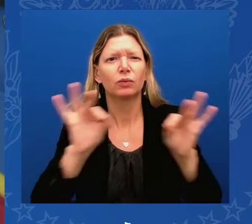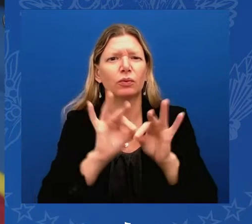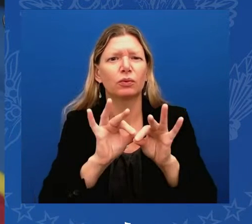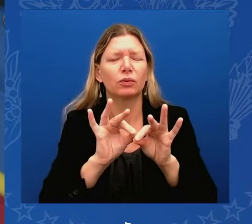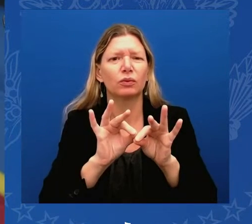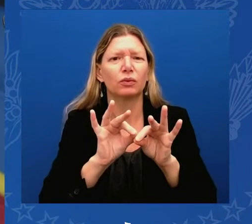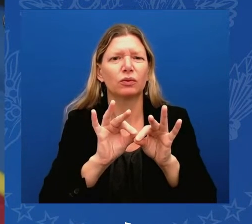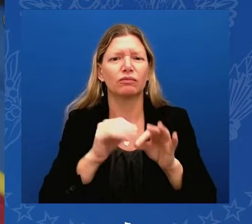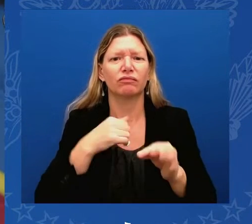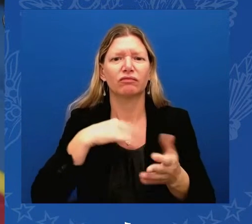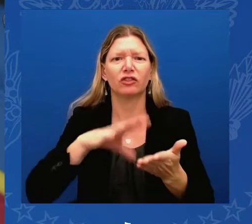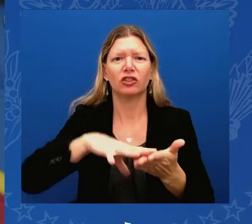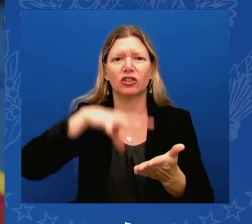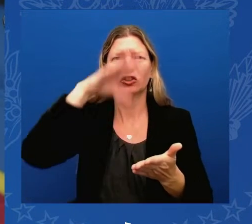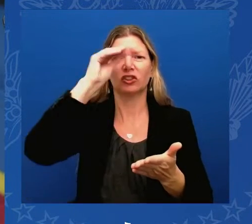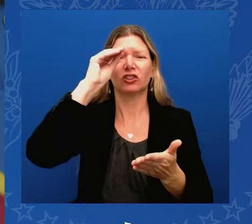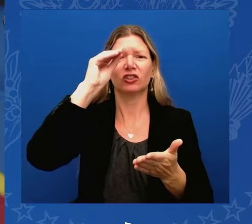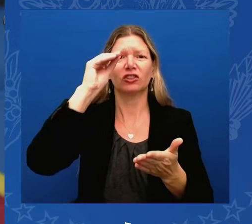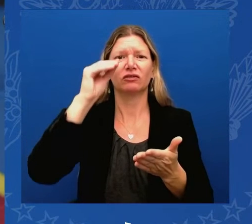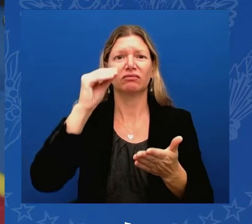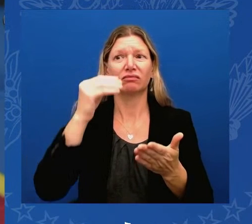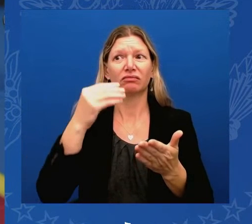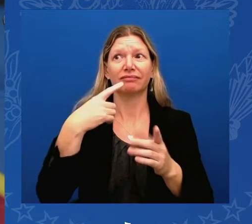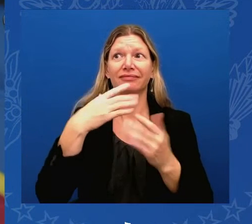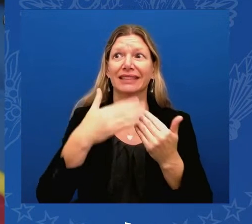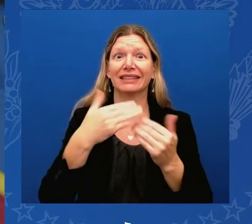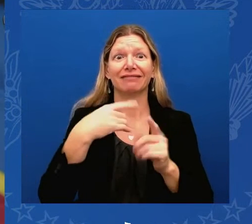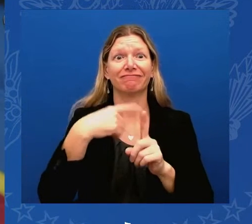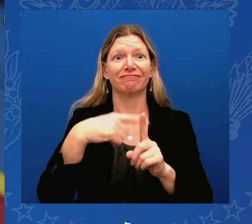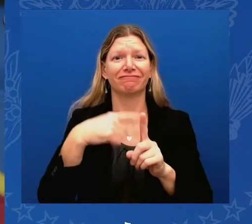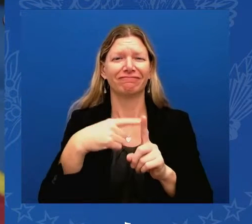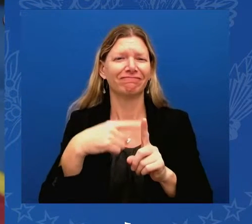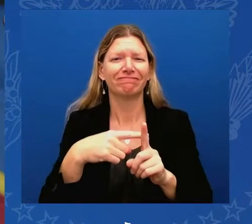but by faith -- by faith, we can find redemption.